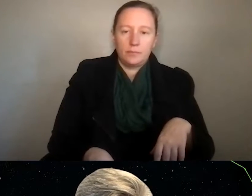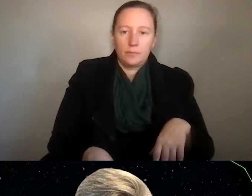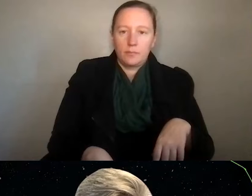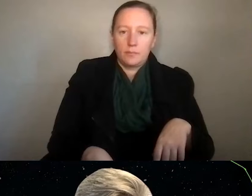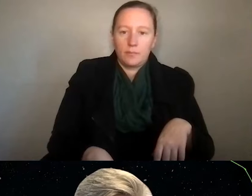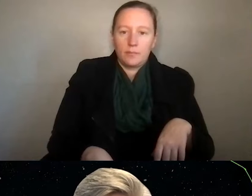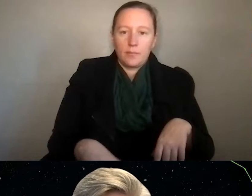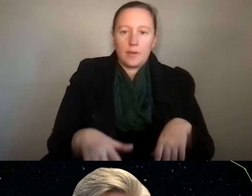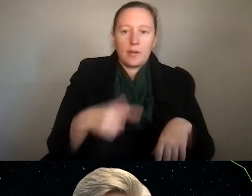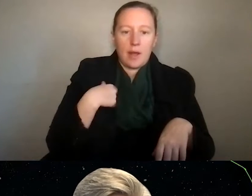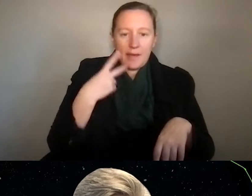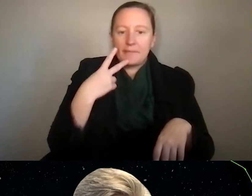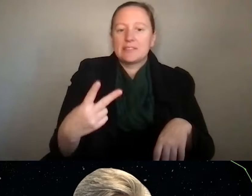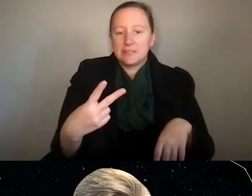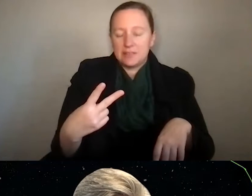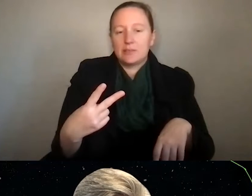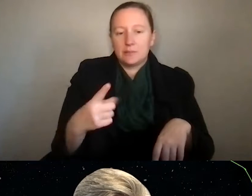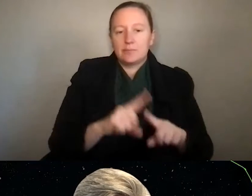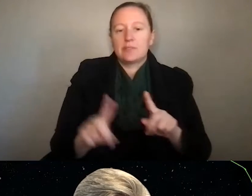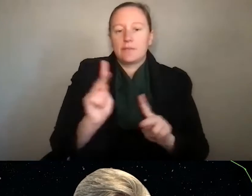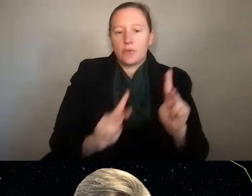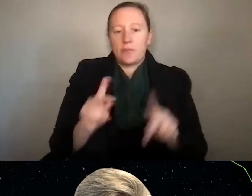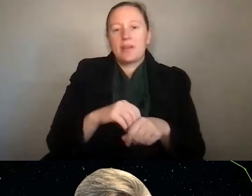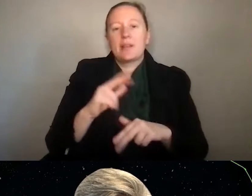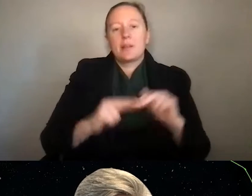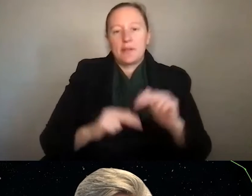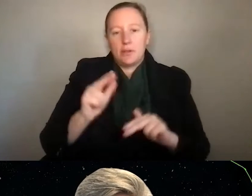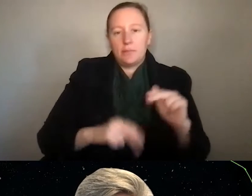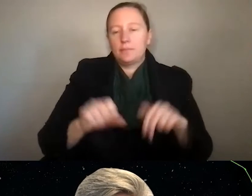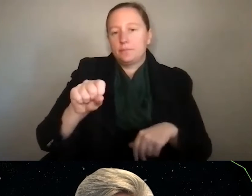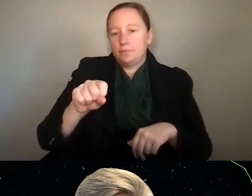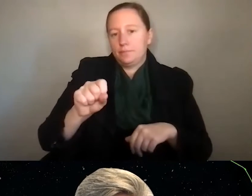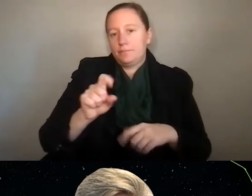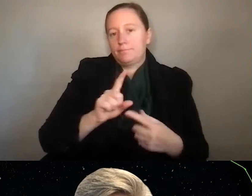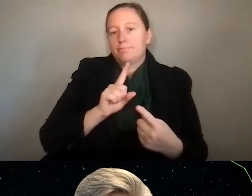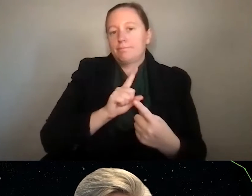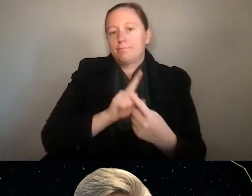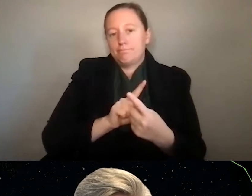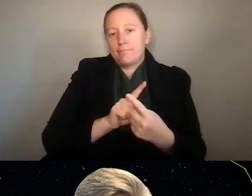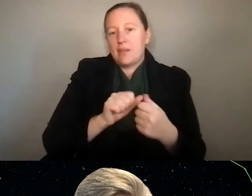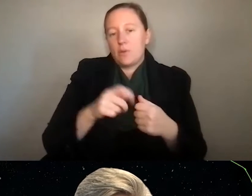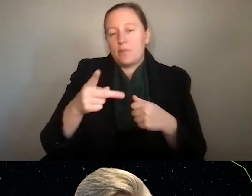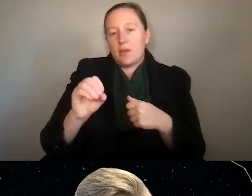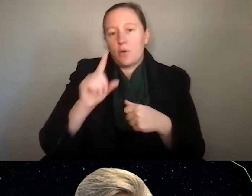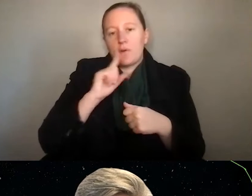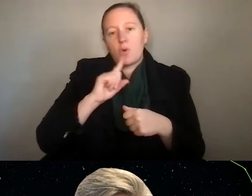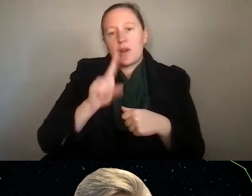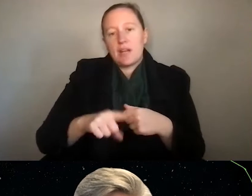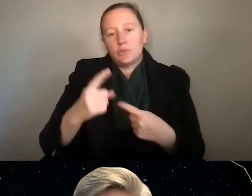I have seen different people in the building spending time with project officers, to answer the questions.